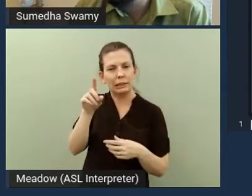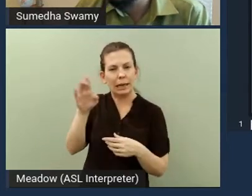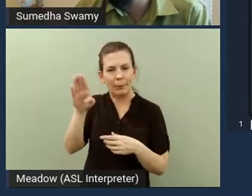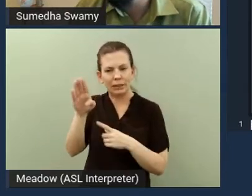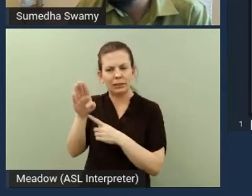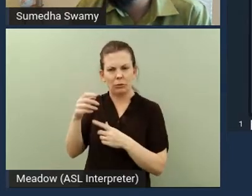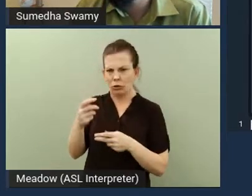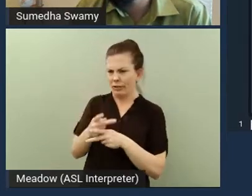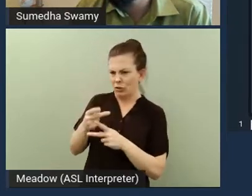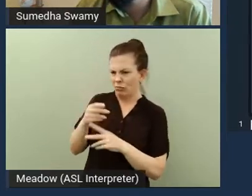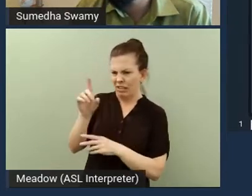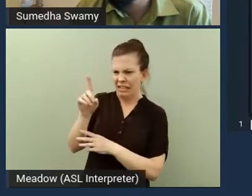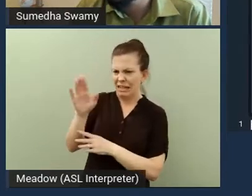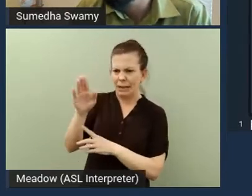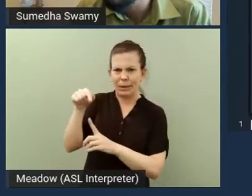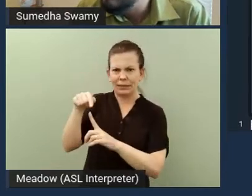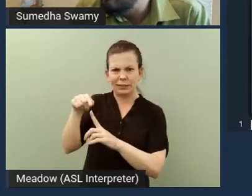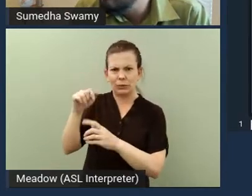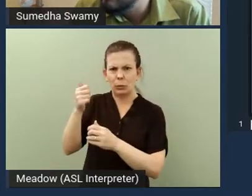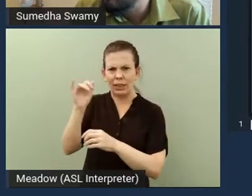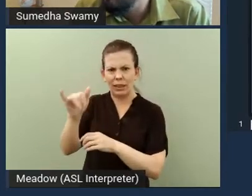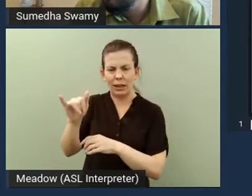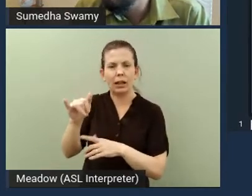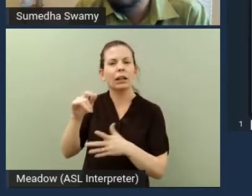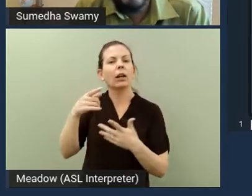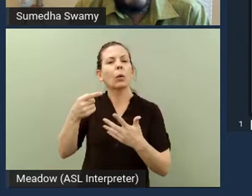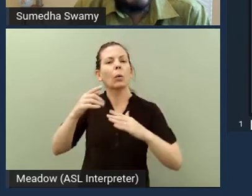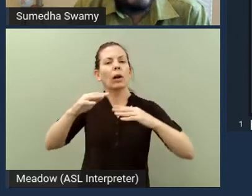there on the hive table and what tables are available.